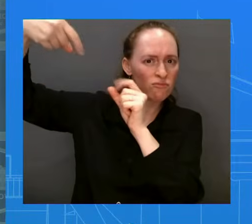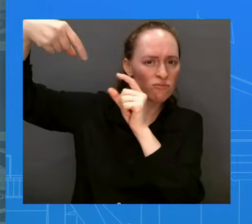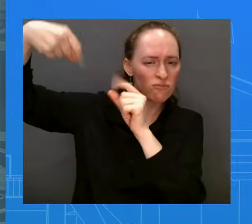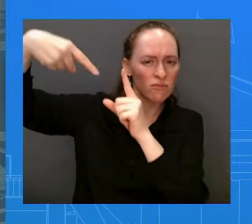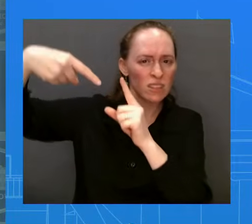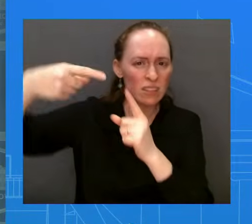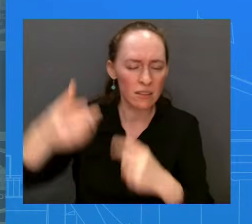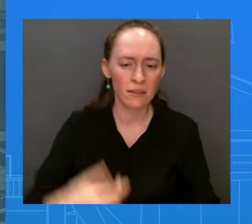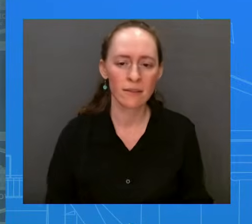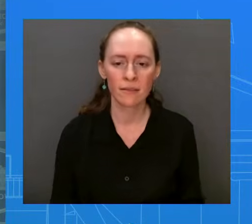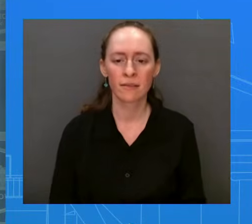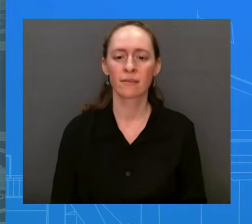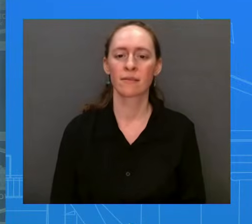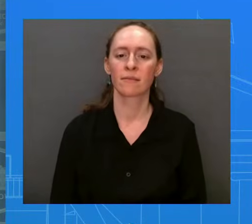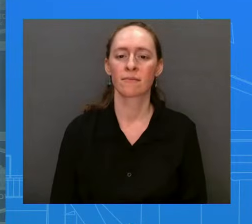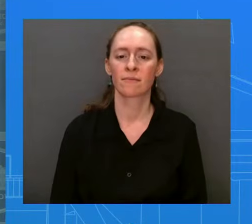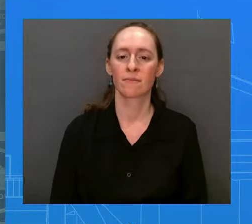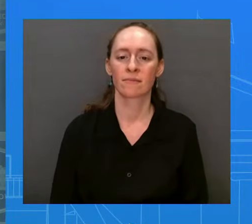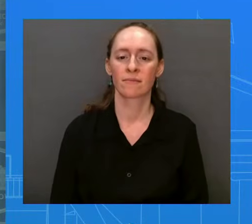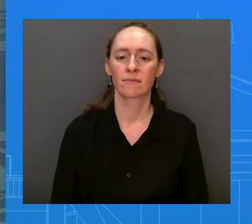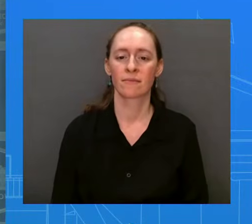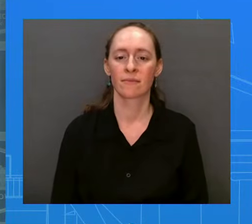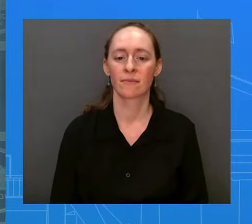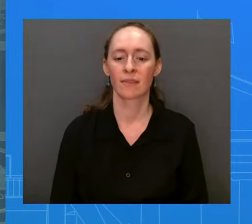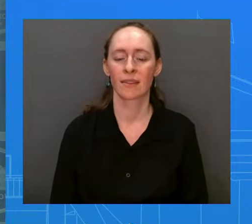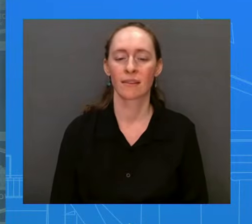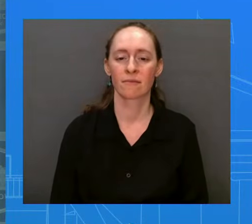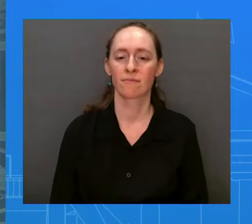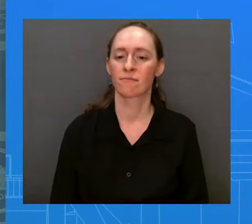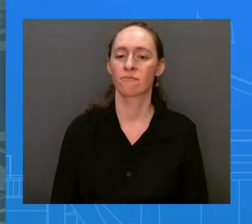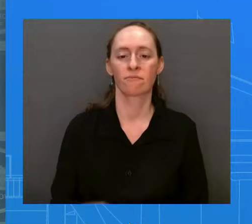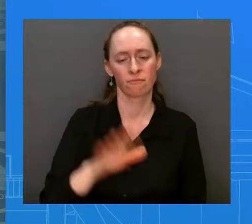of the Atlantic, and we're analyzing that -- but with that caveat that we don't know